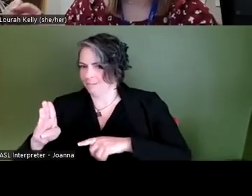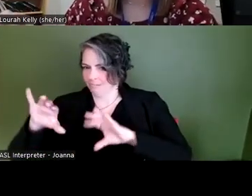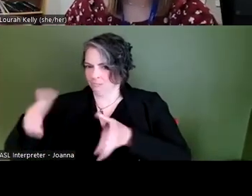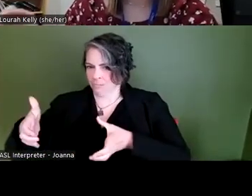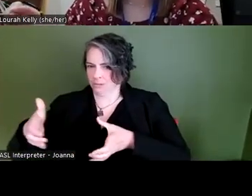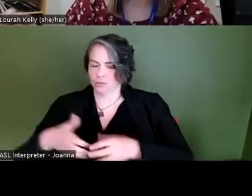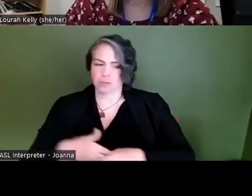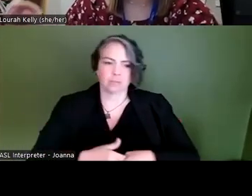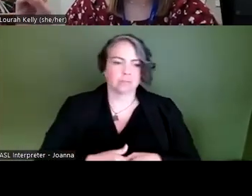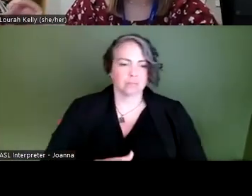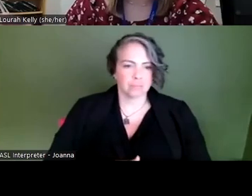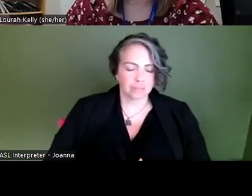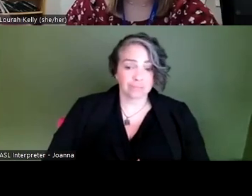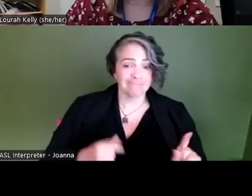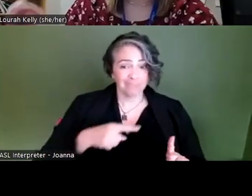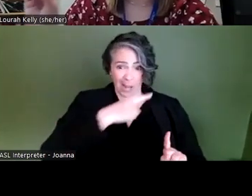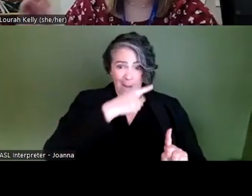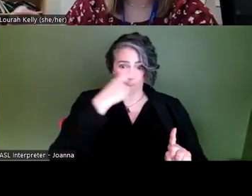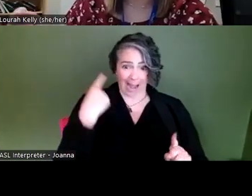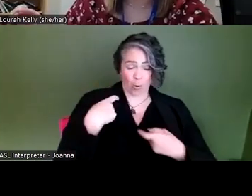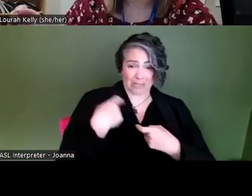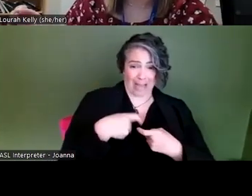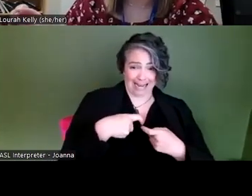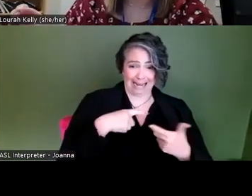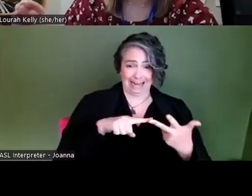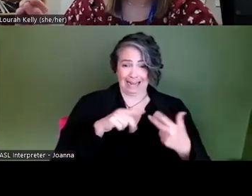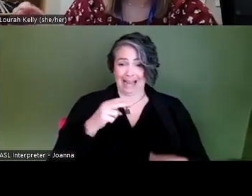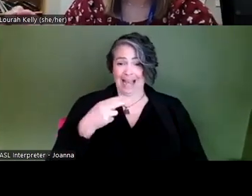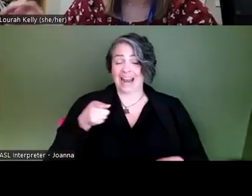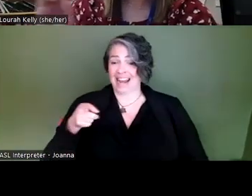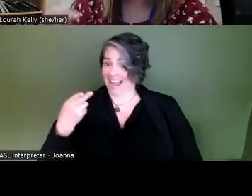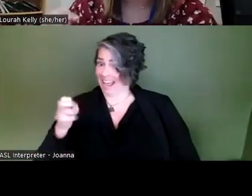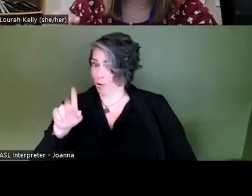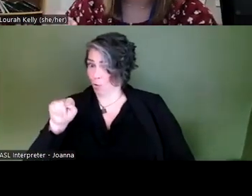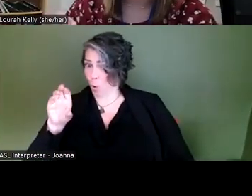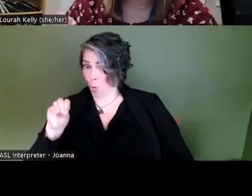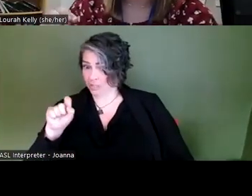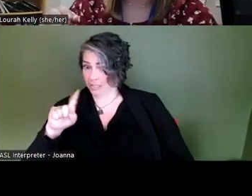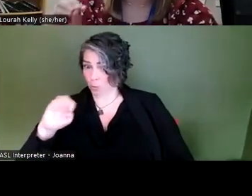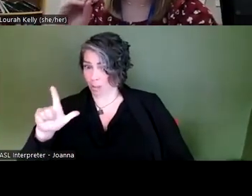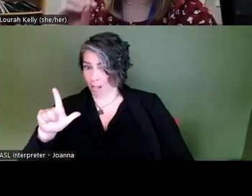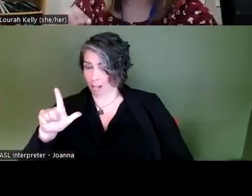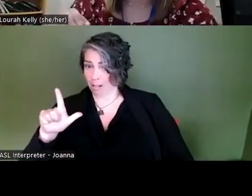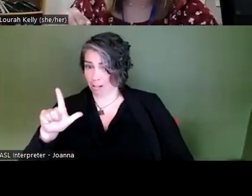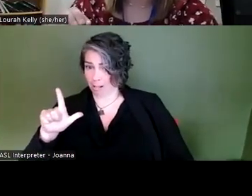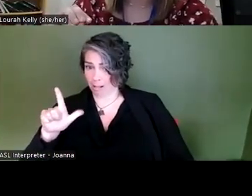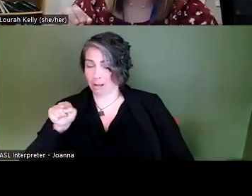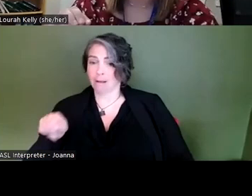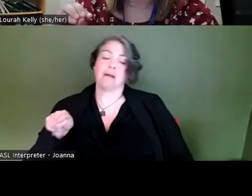If someone is Black or Hispanic and heterosexual, they had lower odds of substance use disorder and